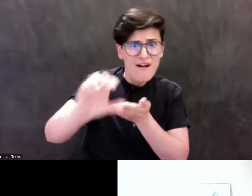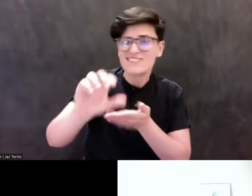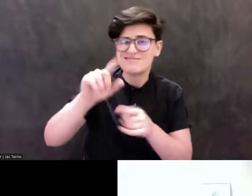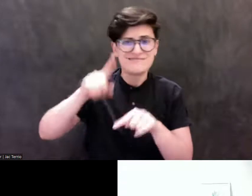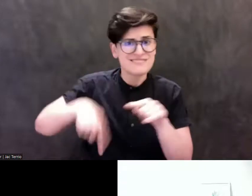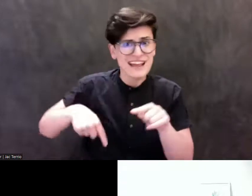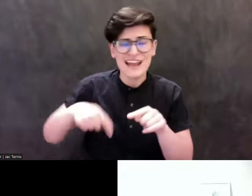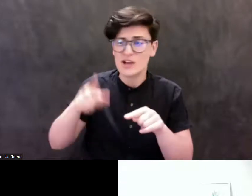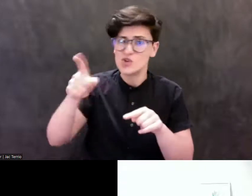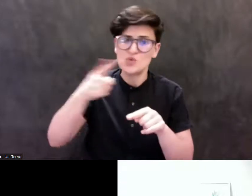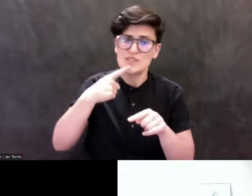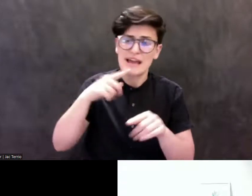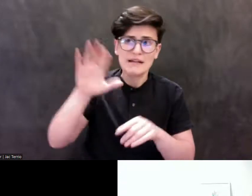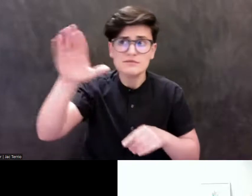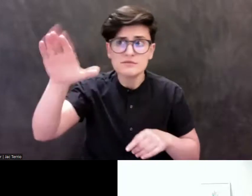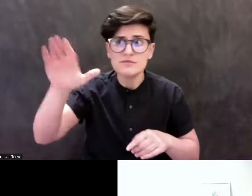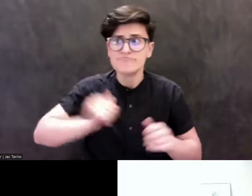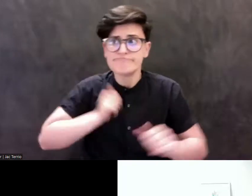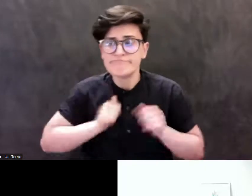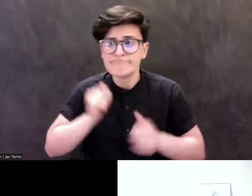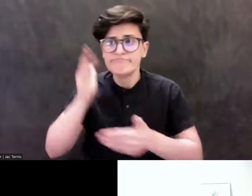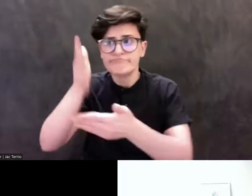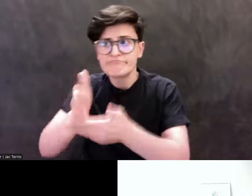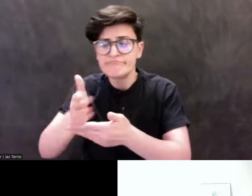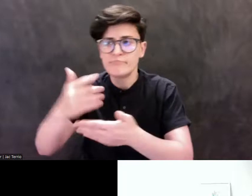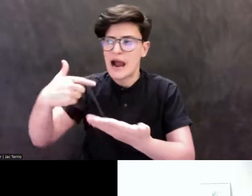And there are places you could call and complain.